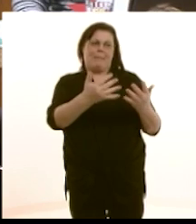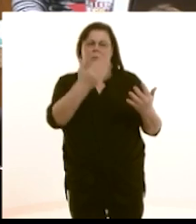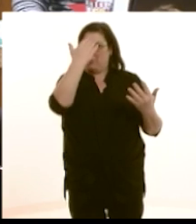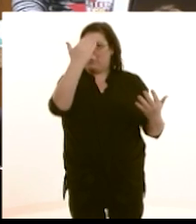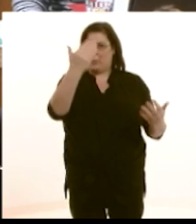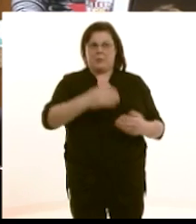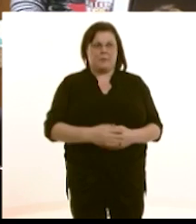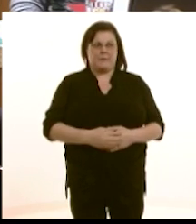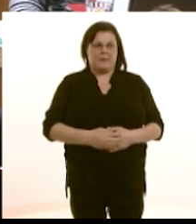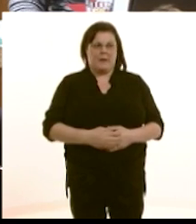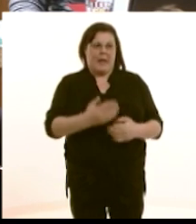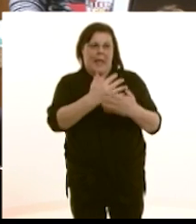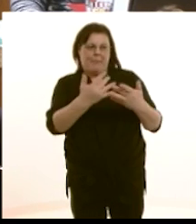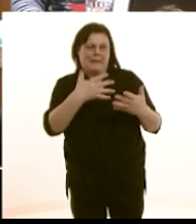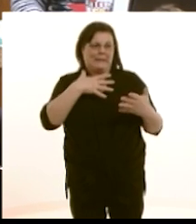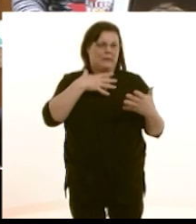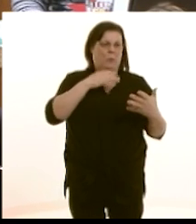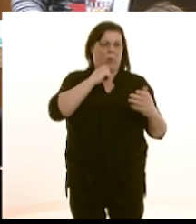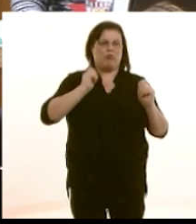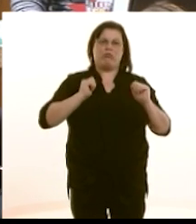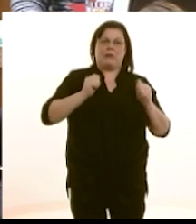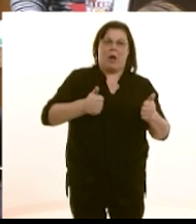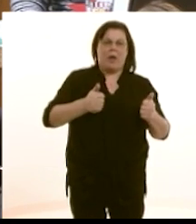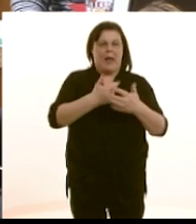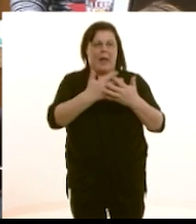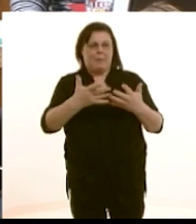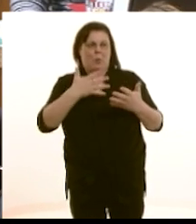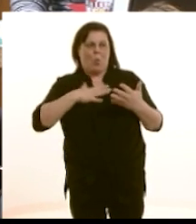need of retraining and, indeed, further help. But we have a track recordówe did this in